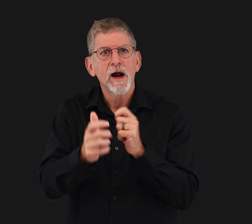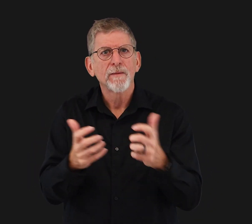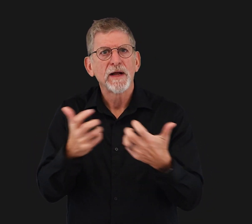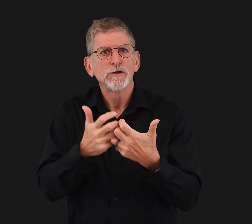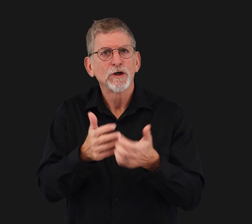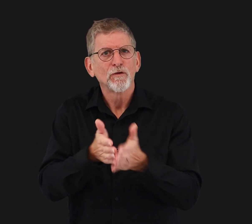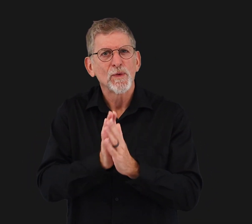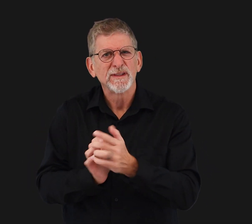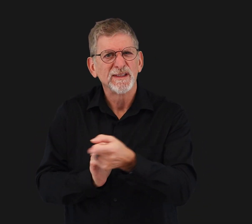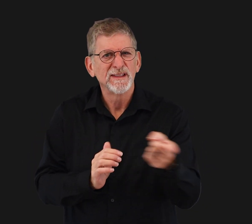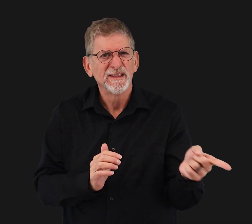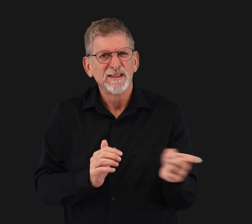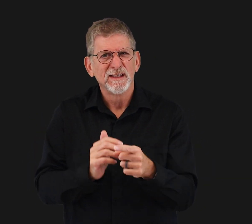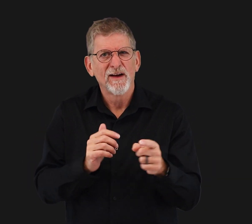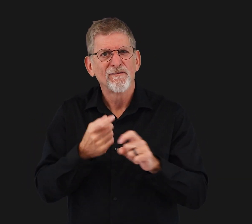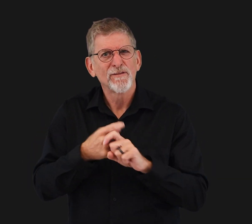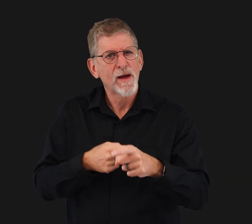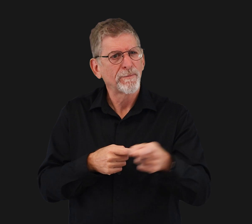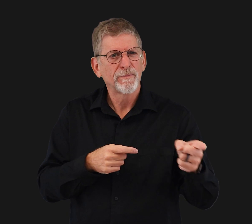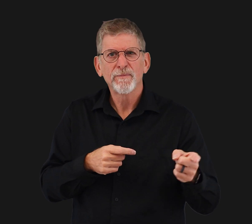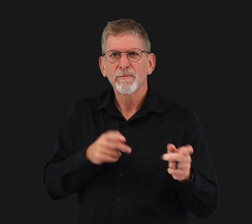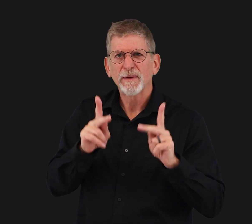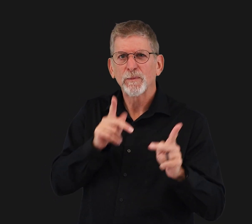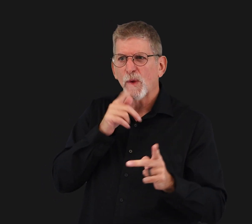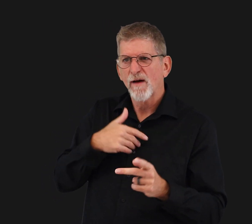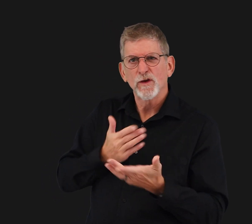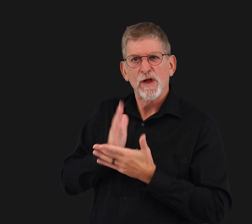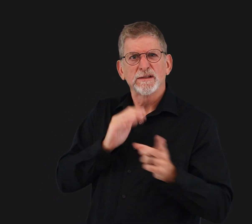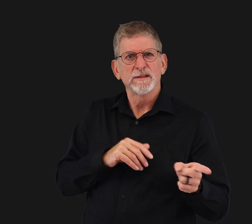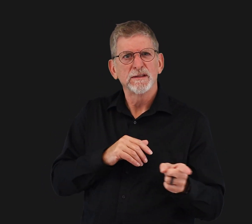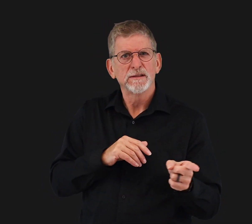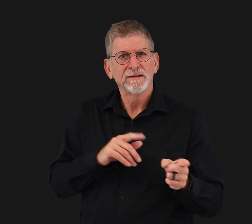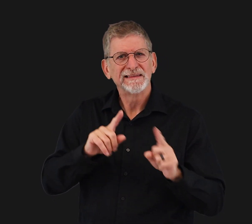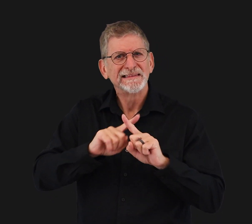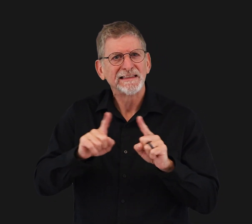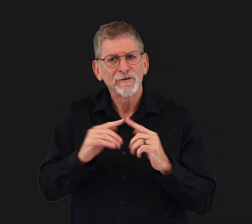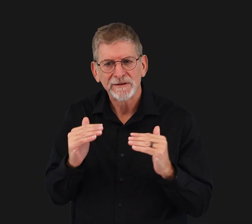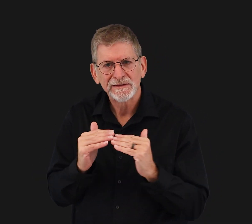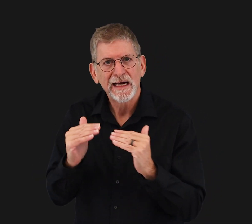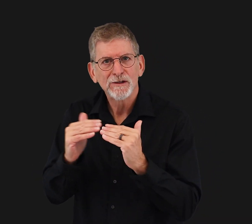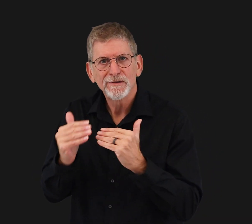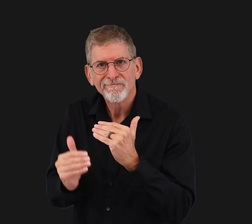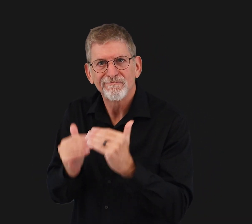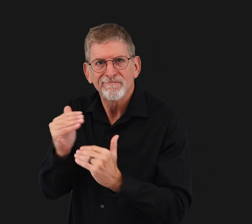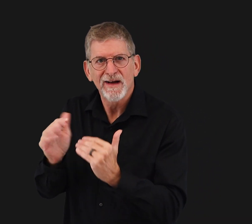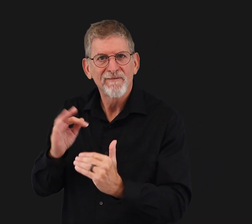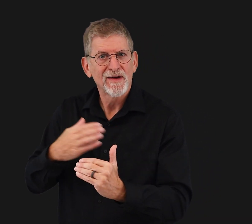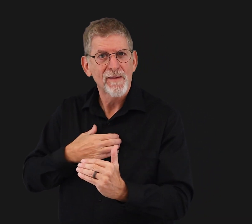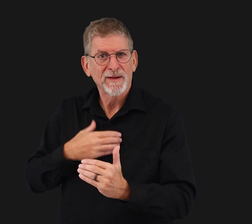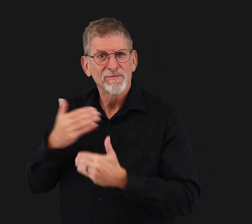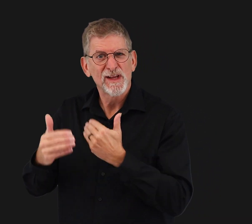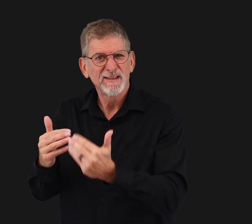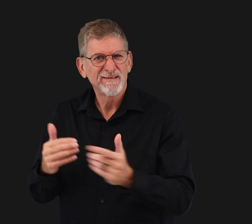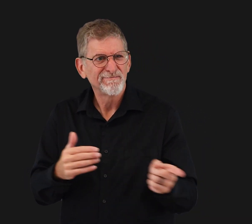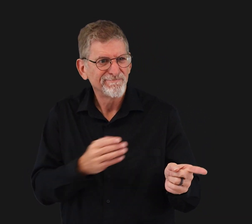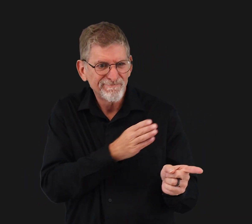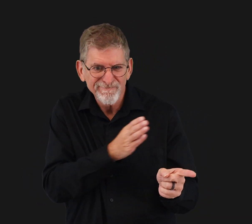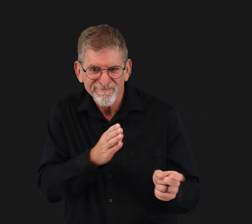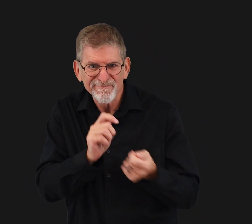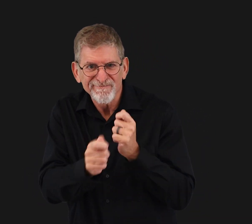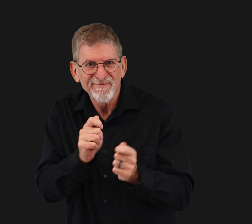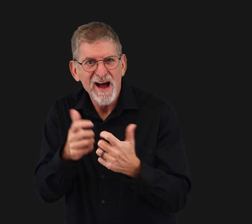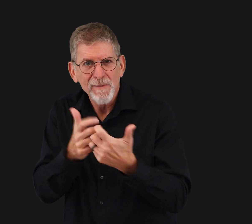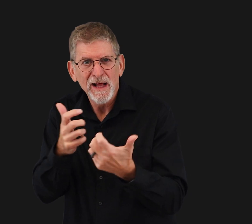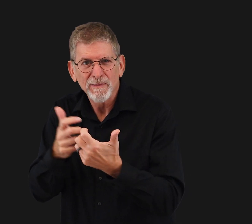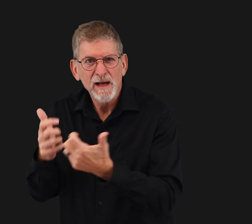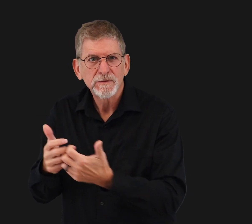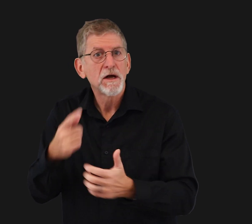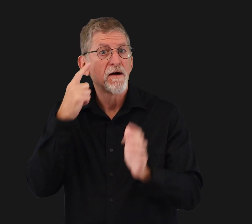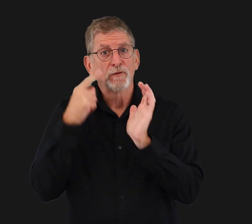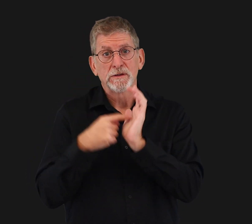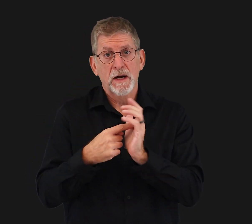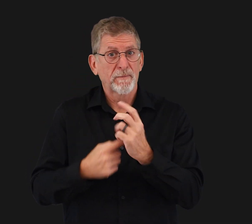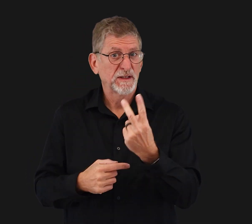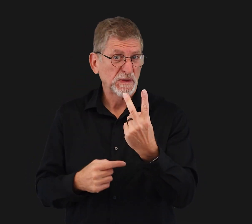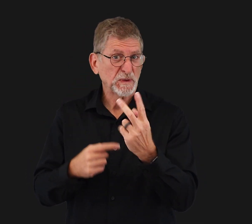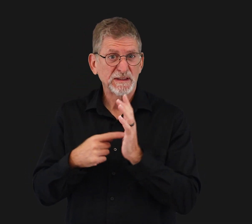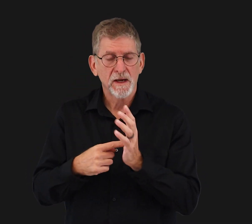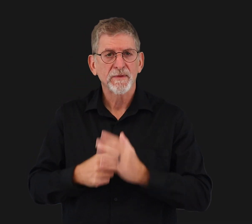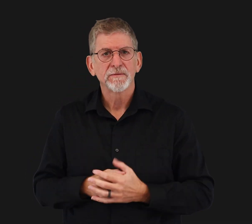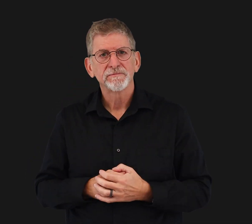requests from rights holders at different stages of our complaint process. For example: